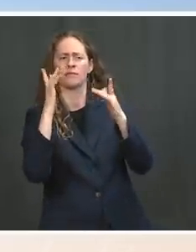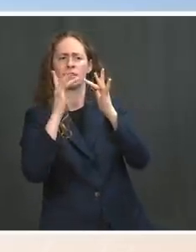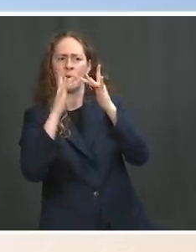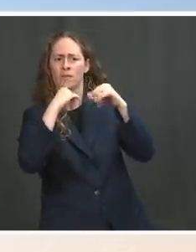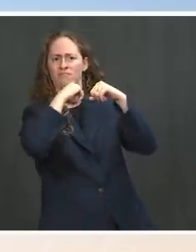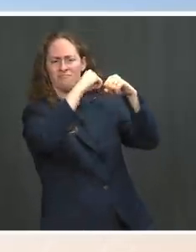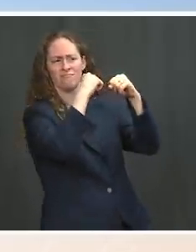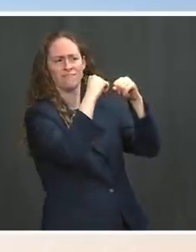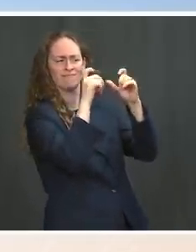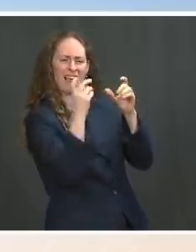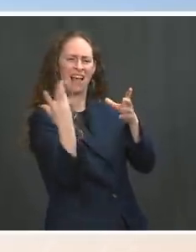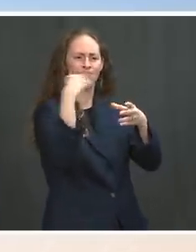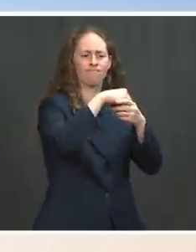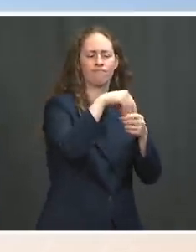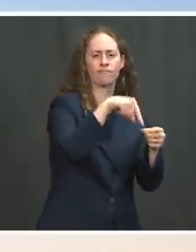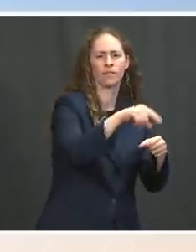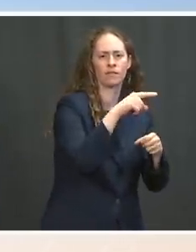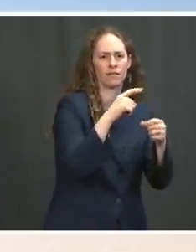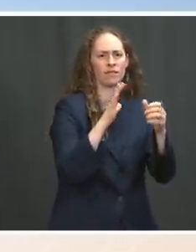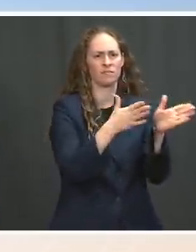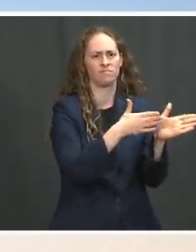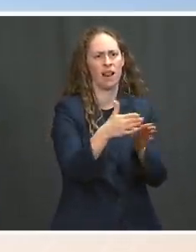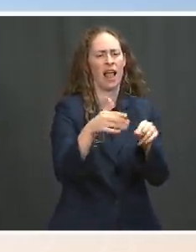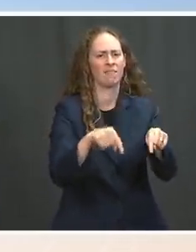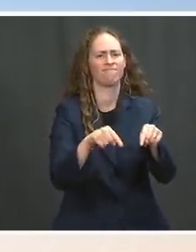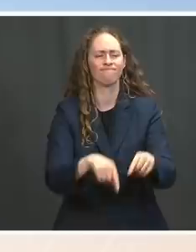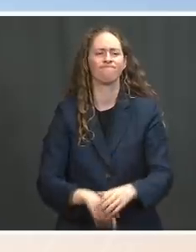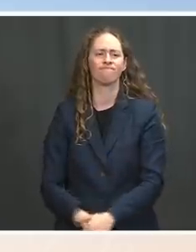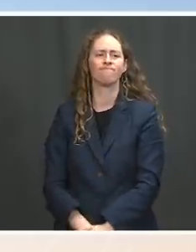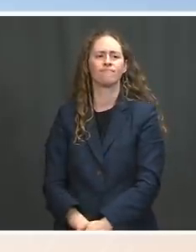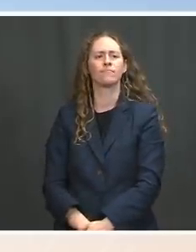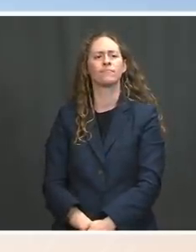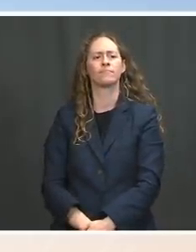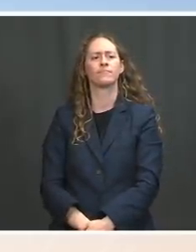This is not a luxury. This is not an option. This has to be core to how we secure